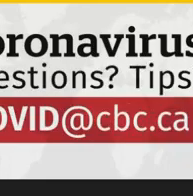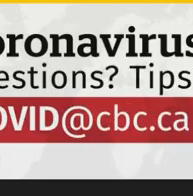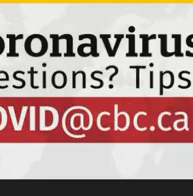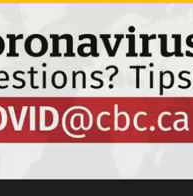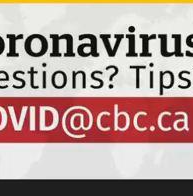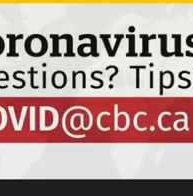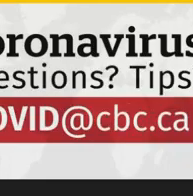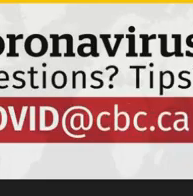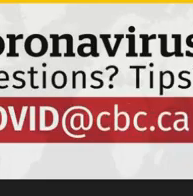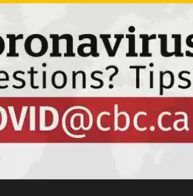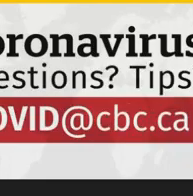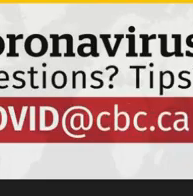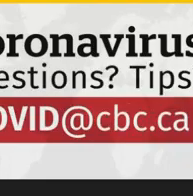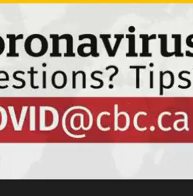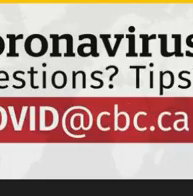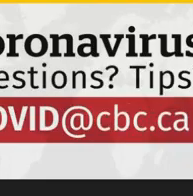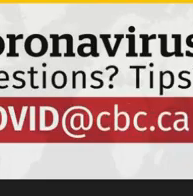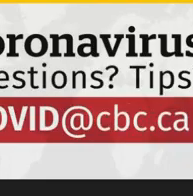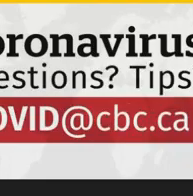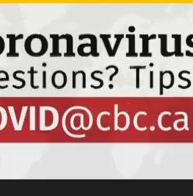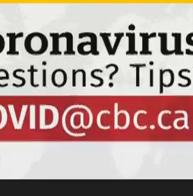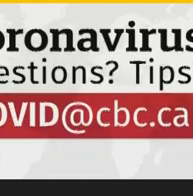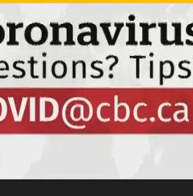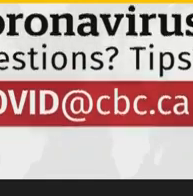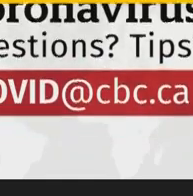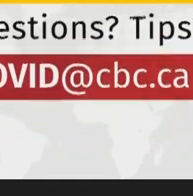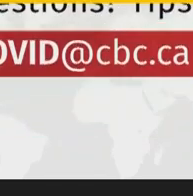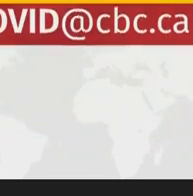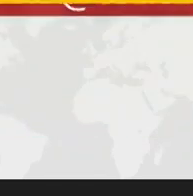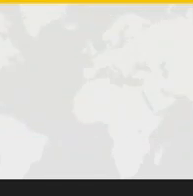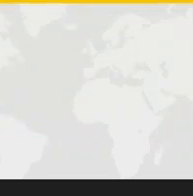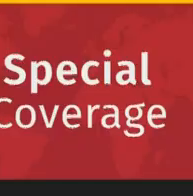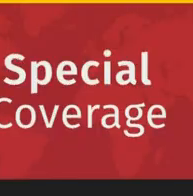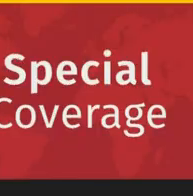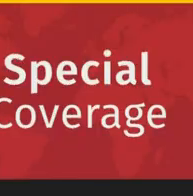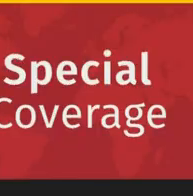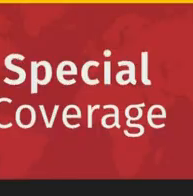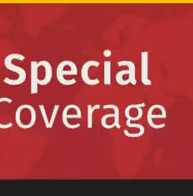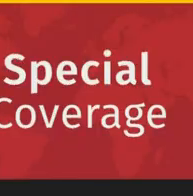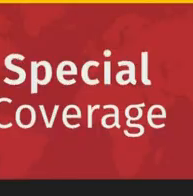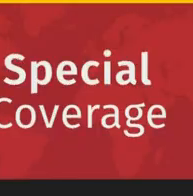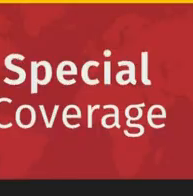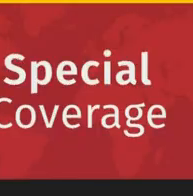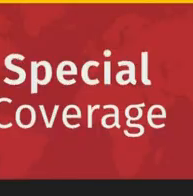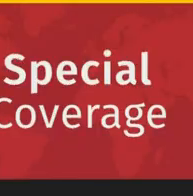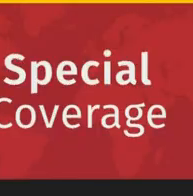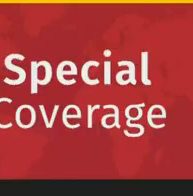TO THE TOP OF THE HOUR, BUT I WANT TO HONE IN ON THE JOB NUMBERS AS WELL, I EXPECT THE